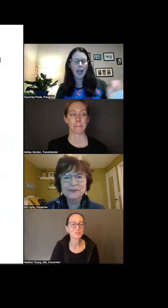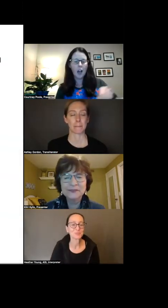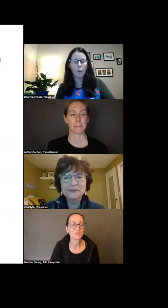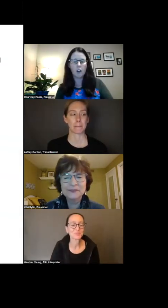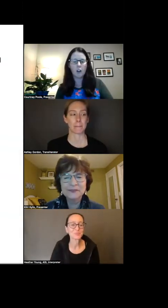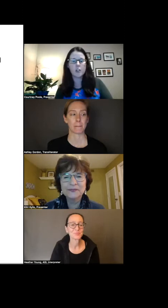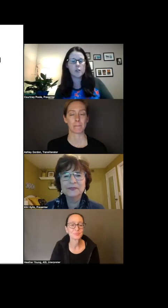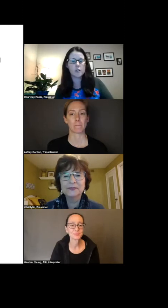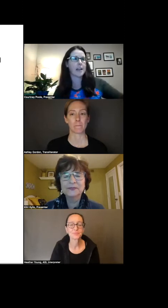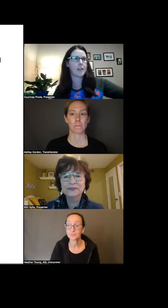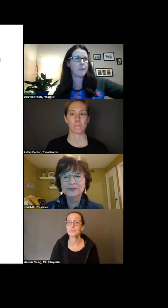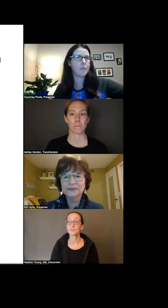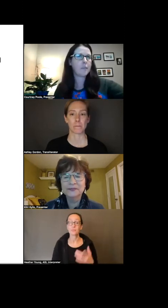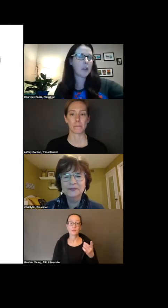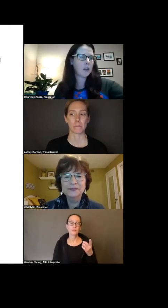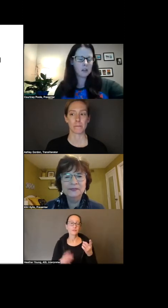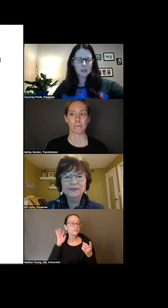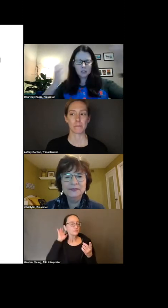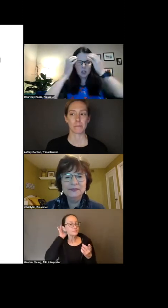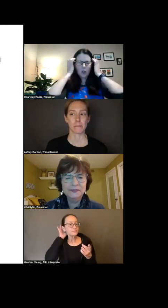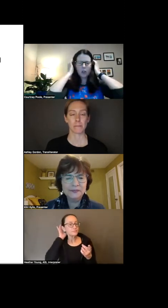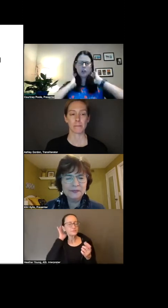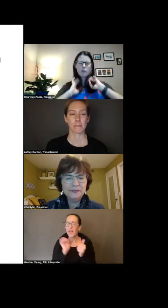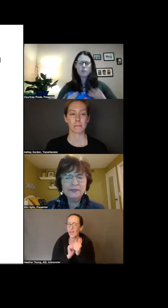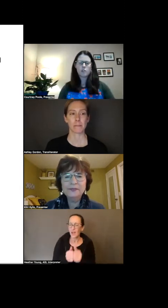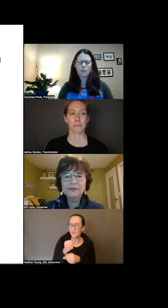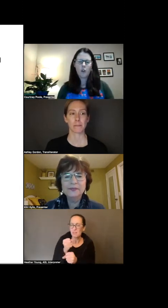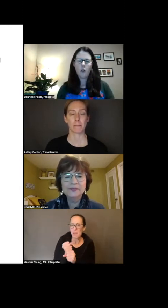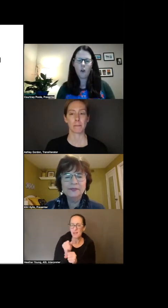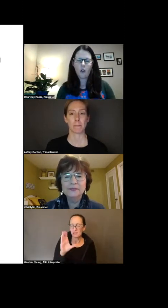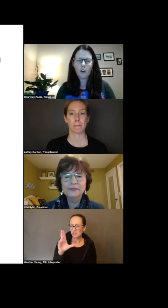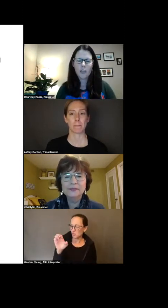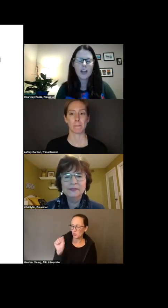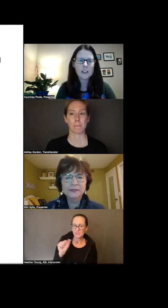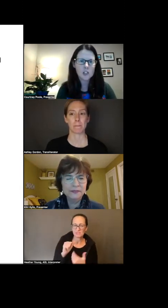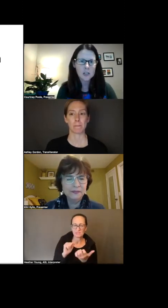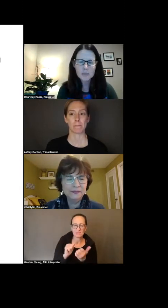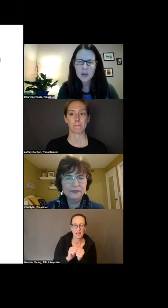How are cues made? So cues are the handshapes and placements